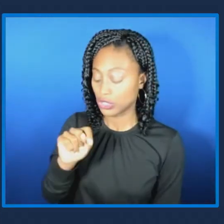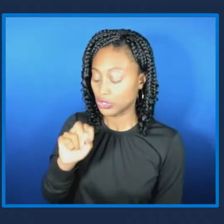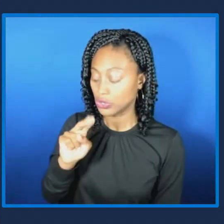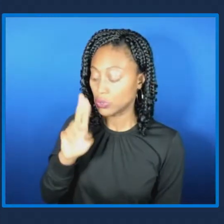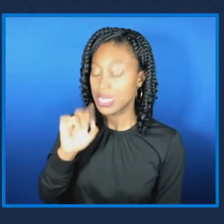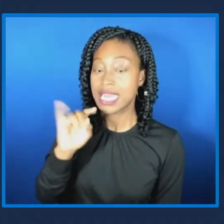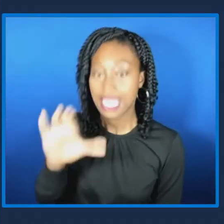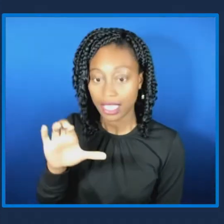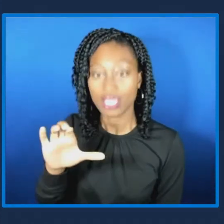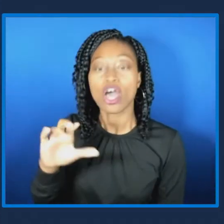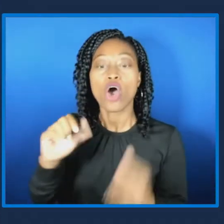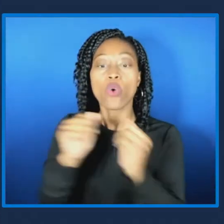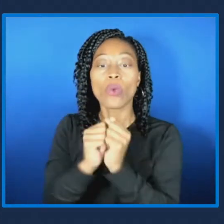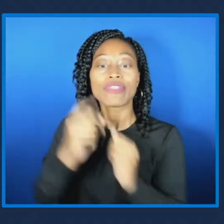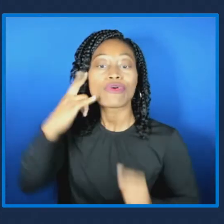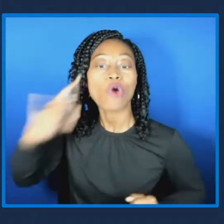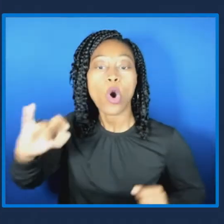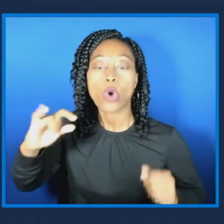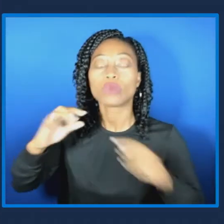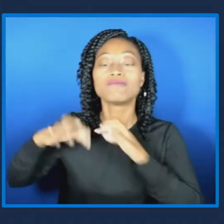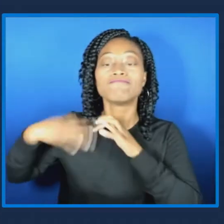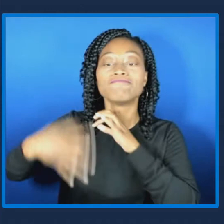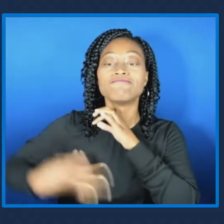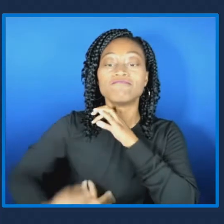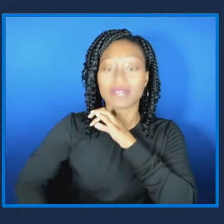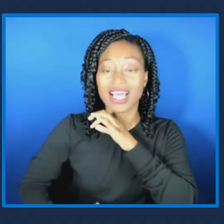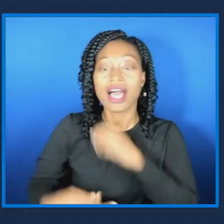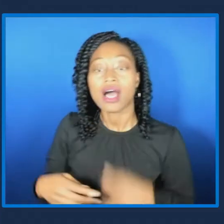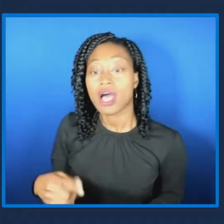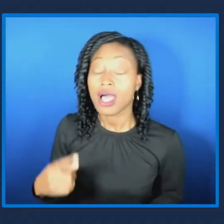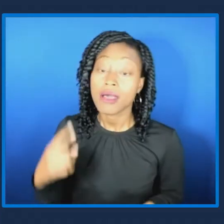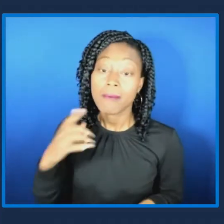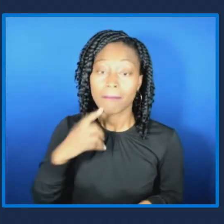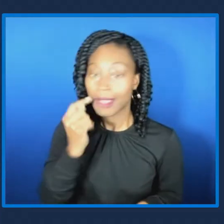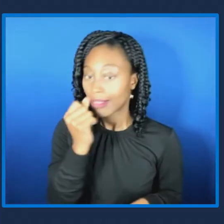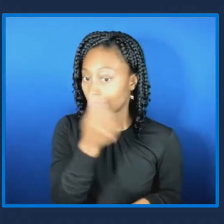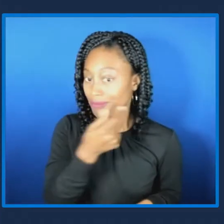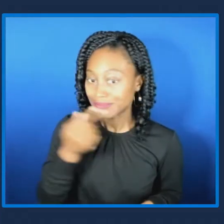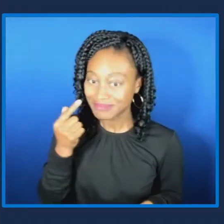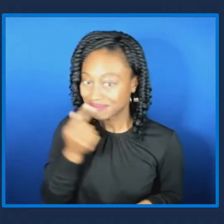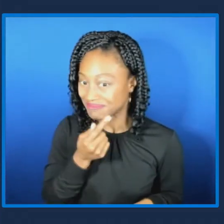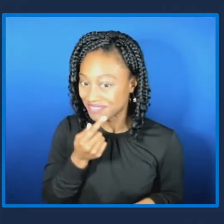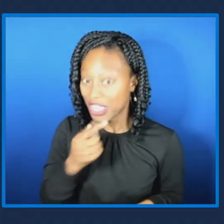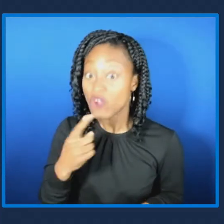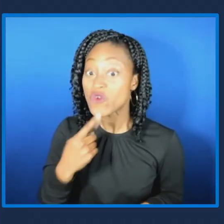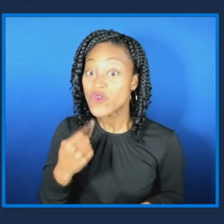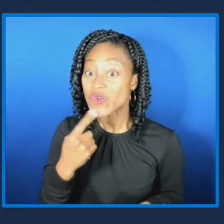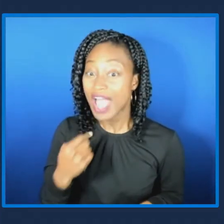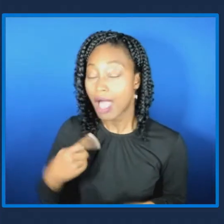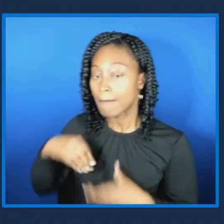and wearing bright red lipstick. I am in a coffee house at the moment because power went out in my house.